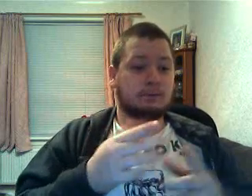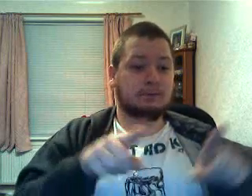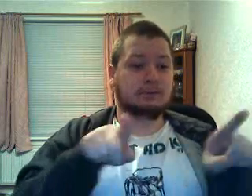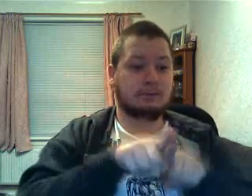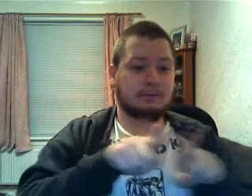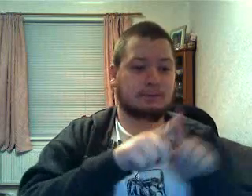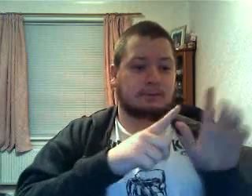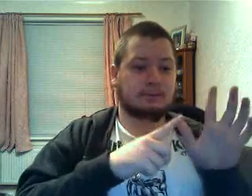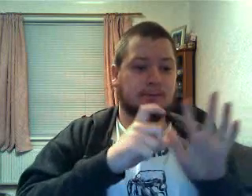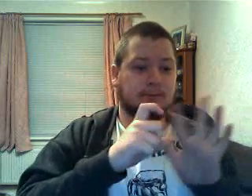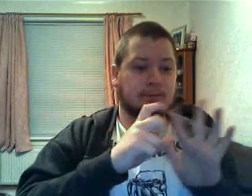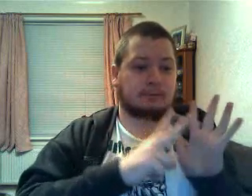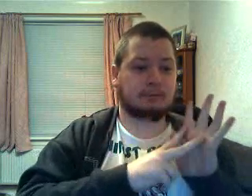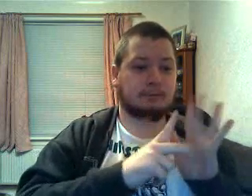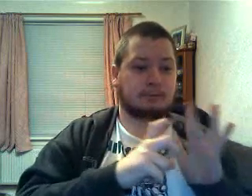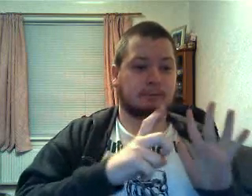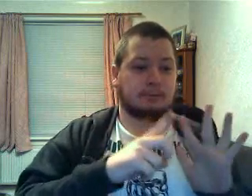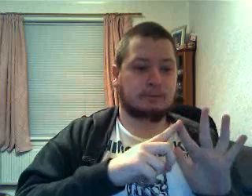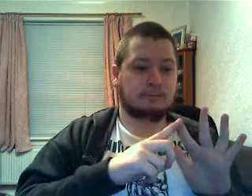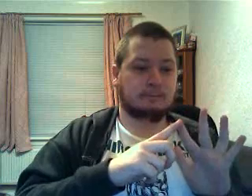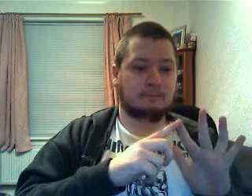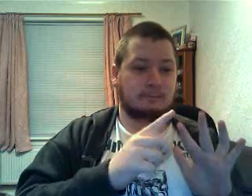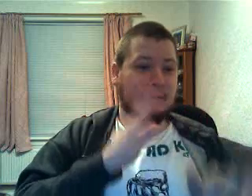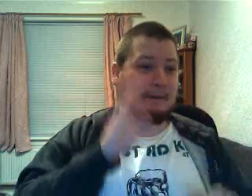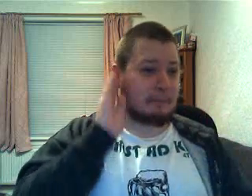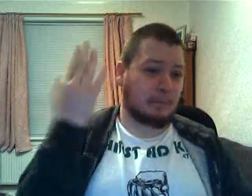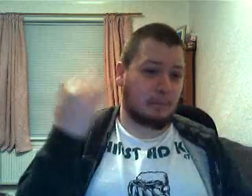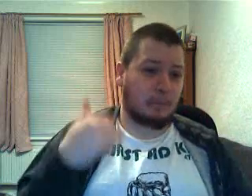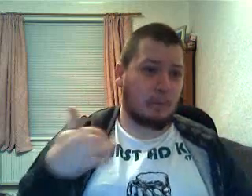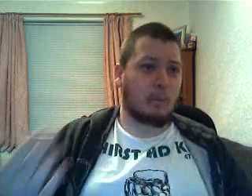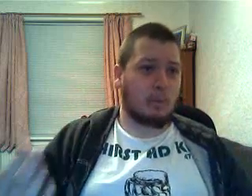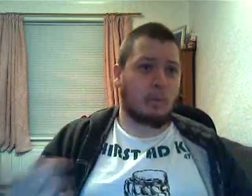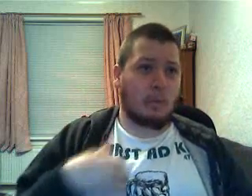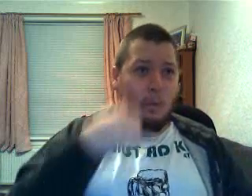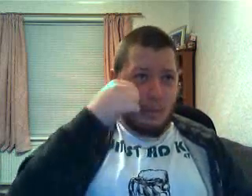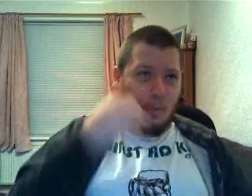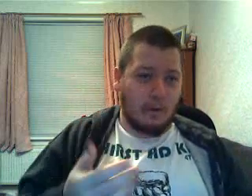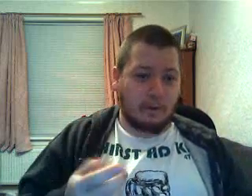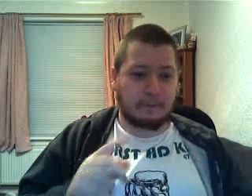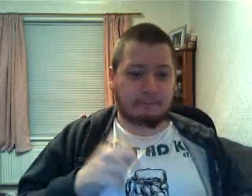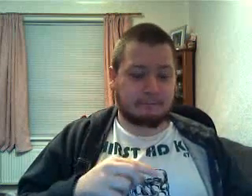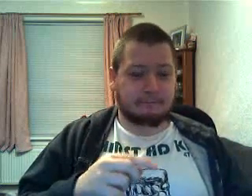giving you same advice that you heard before, I go "well duh I know"